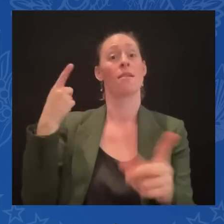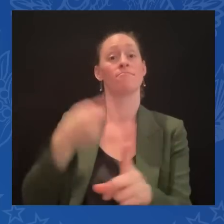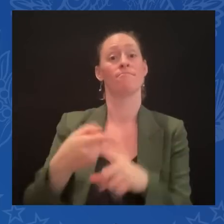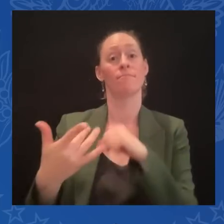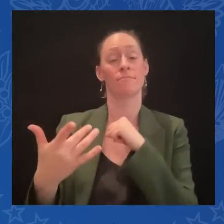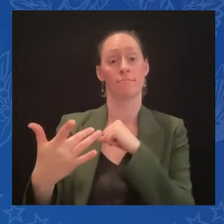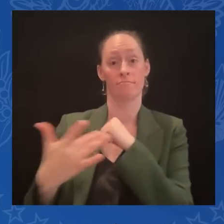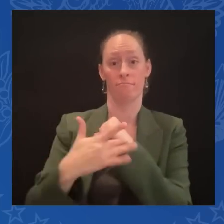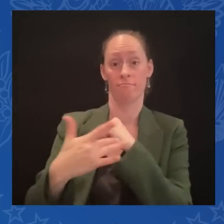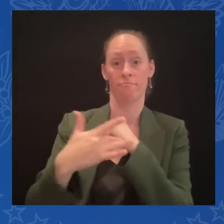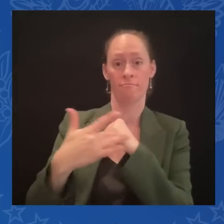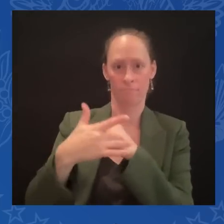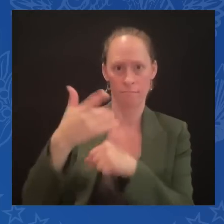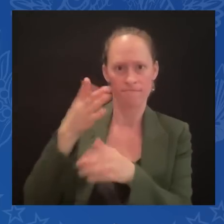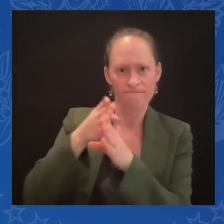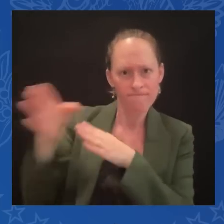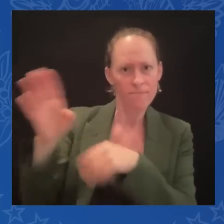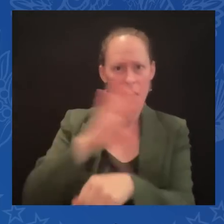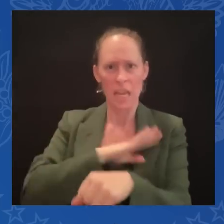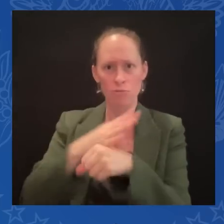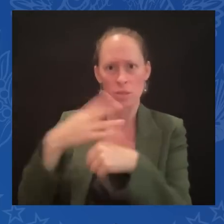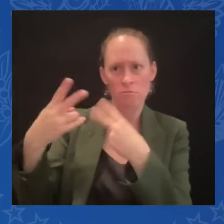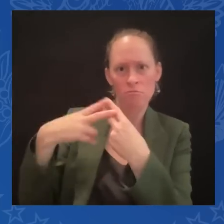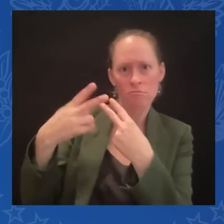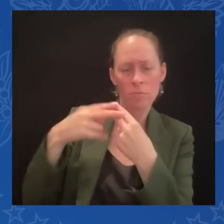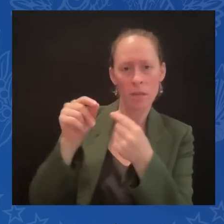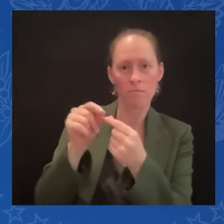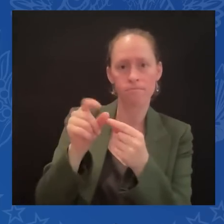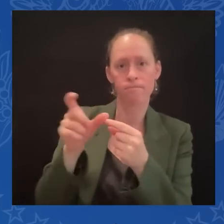to manufacture batteries to store energy to power the grid.